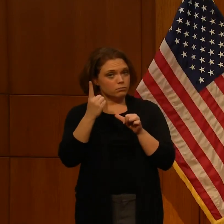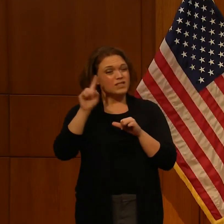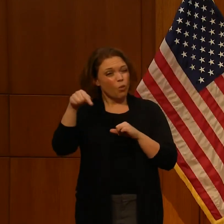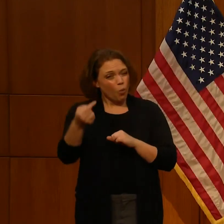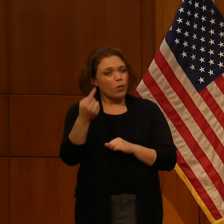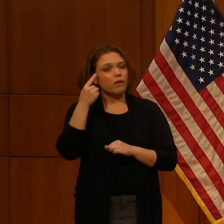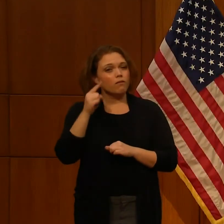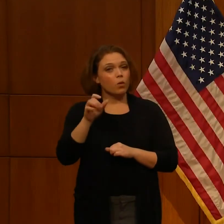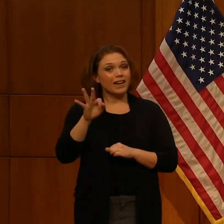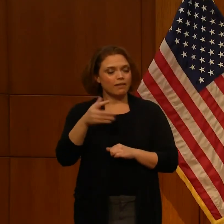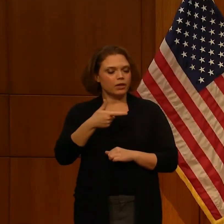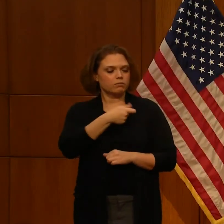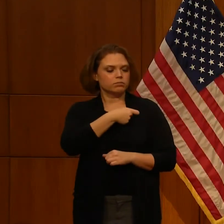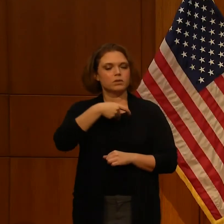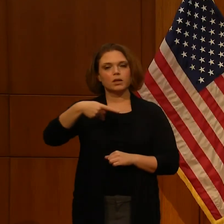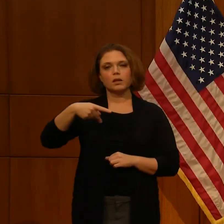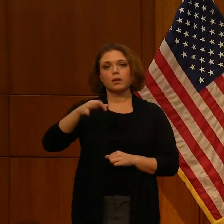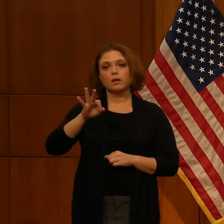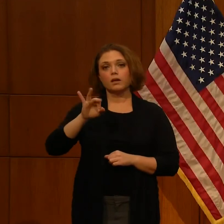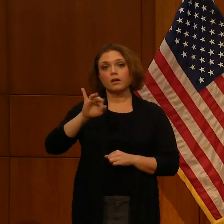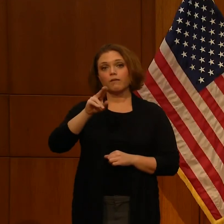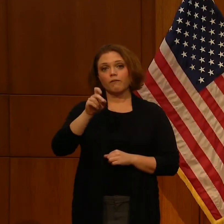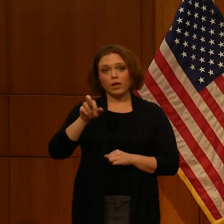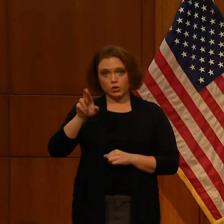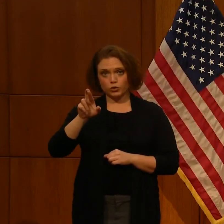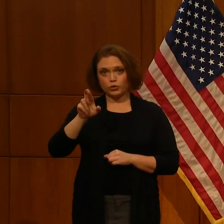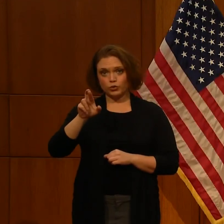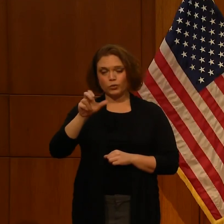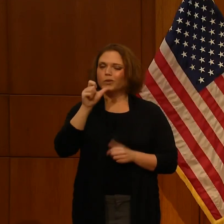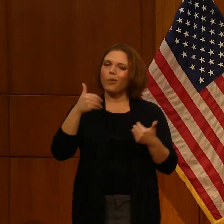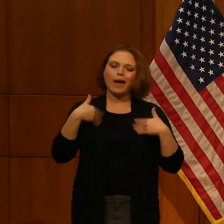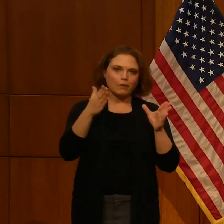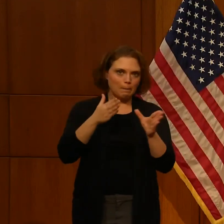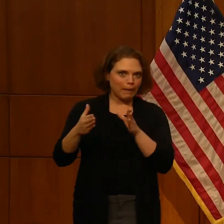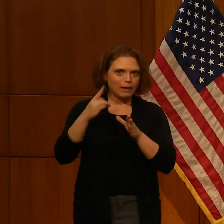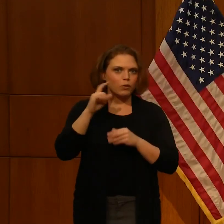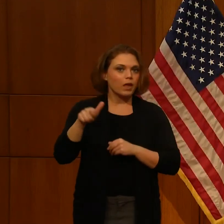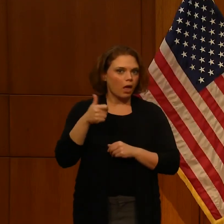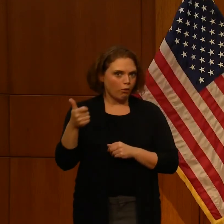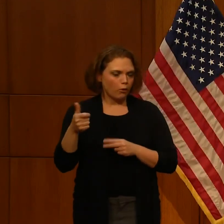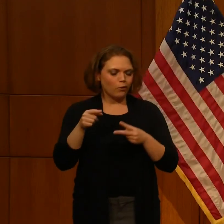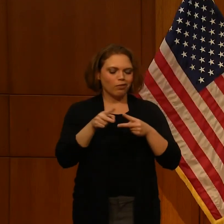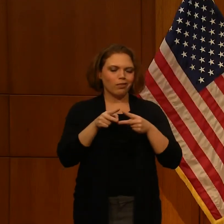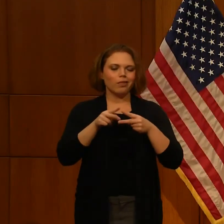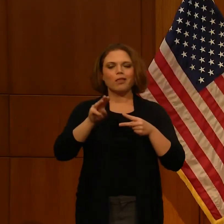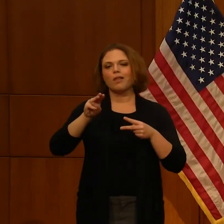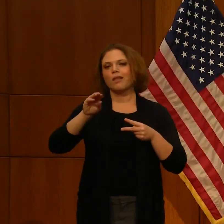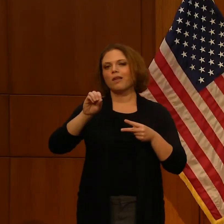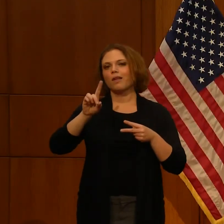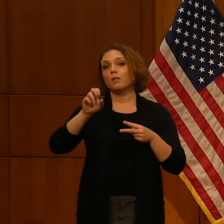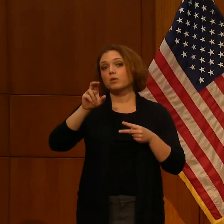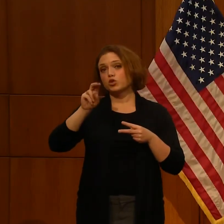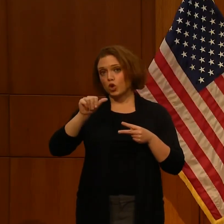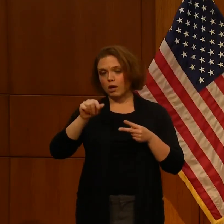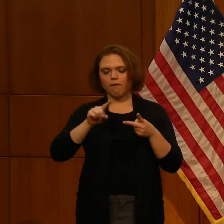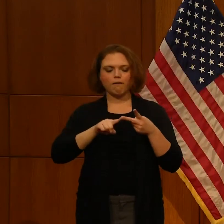THIS IS ONLY IF YOU GOT THE FIVE OR SHOP. THERE'S NOT YET A PLAN FOR BOOSTER SHOTS FOR THE